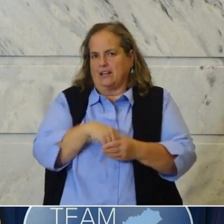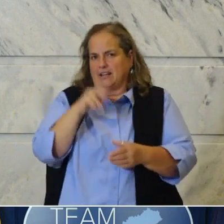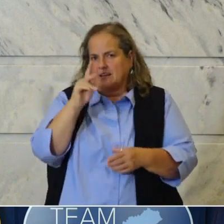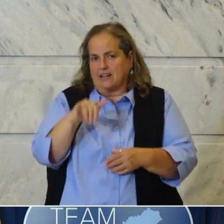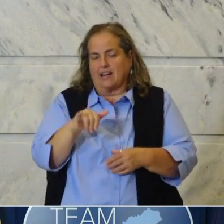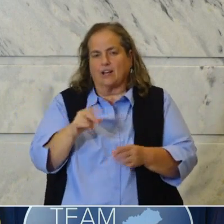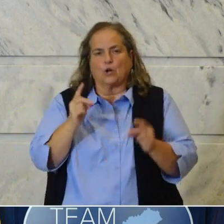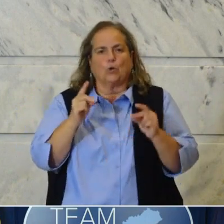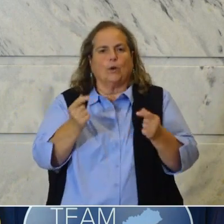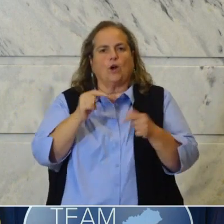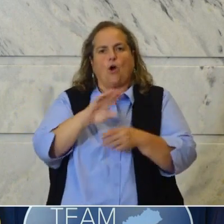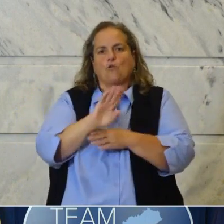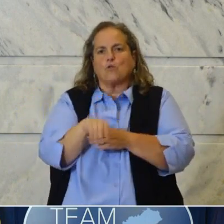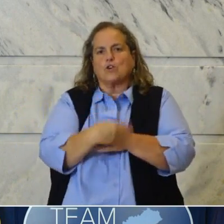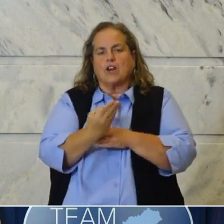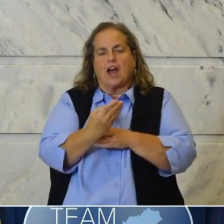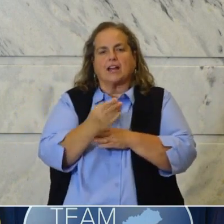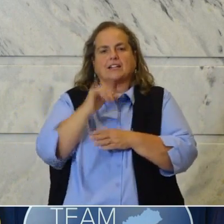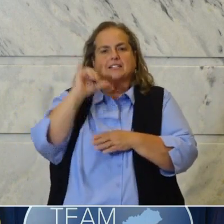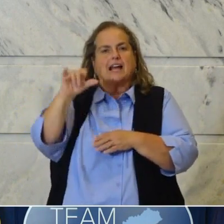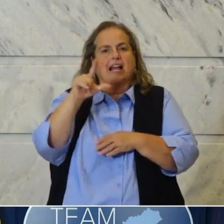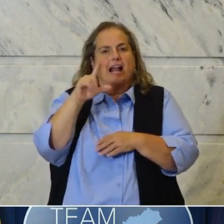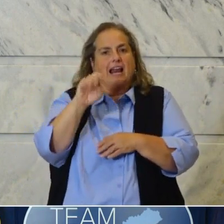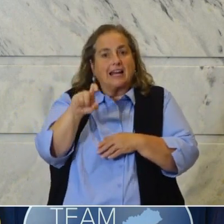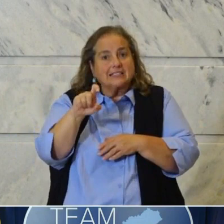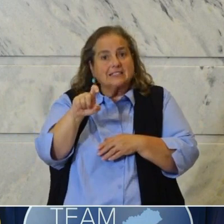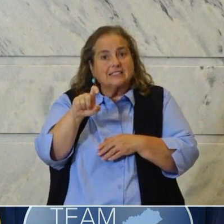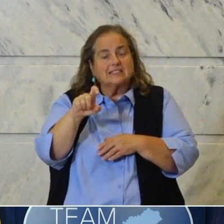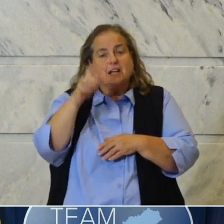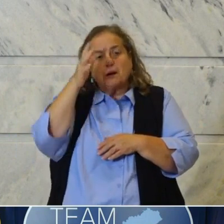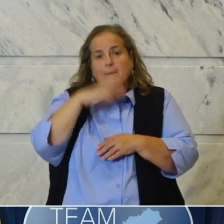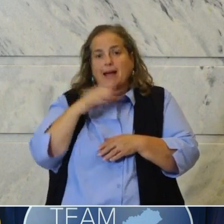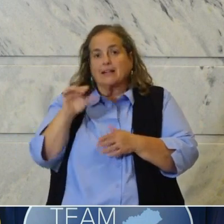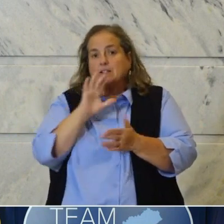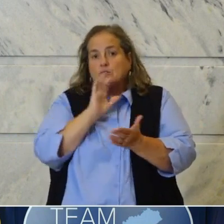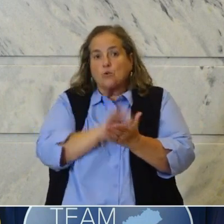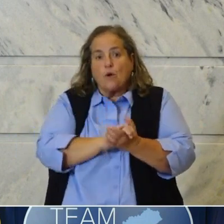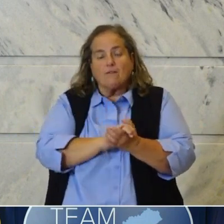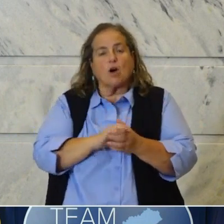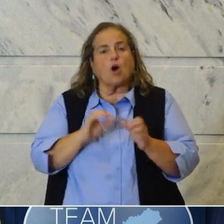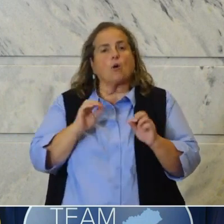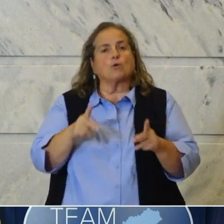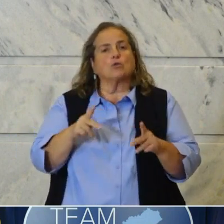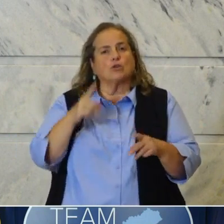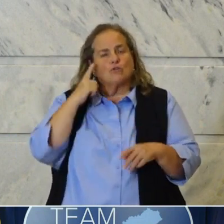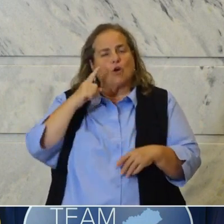Get away, Toe Lexington for Eddie and his wife. Opportunity for us to enjoy